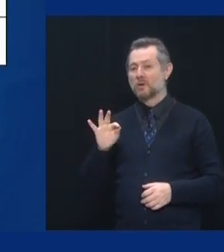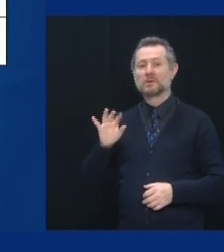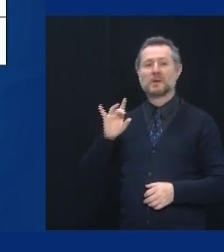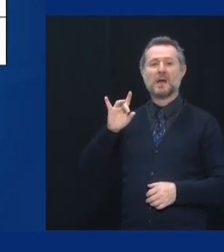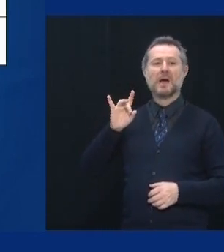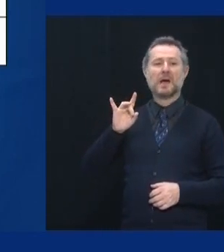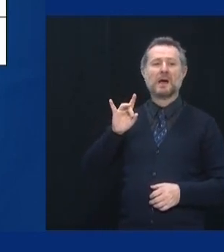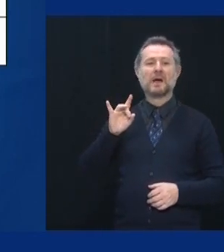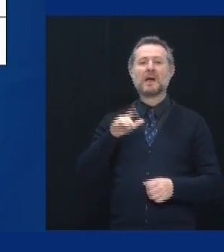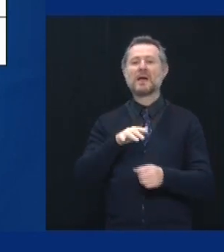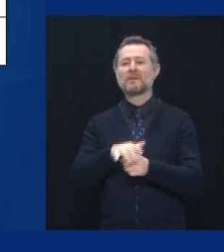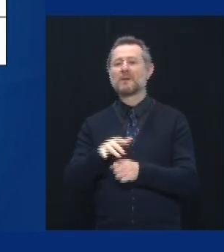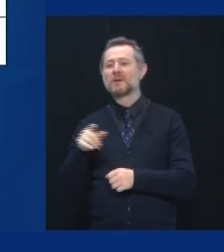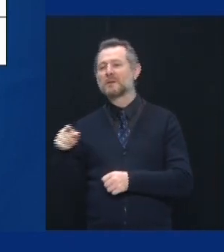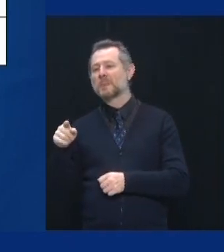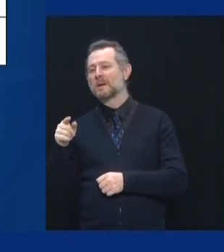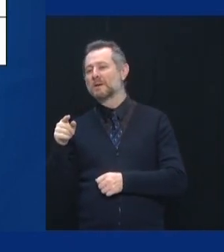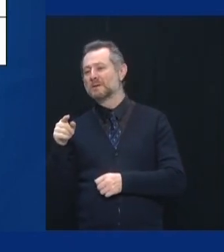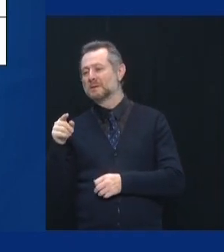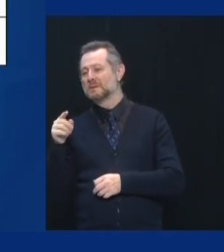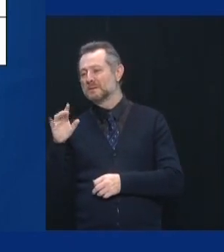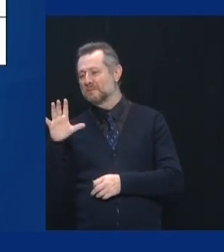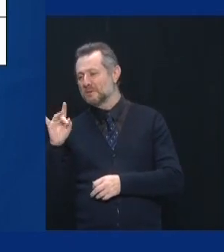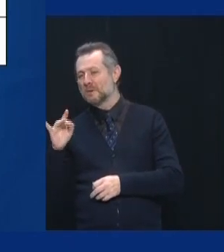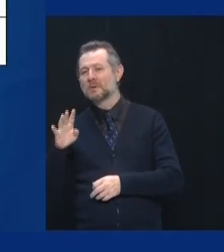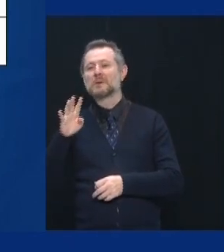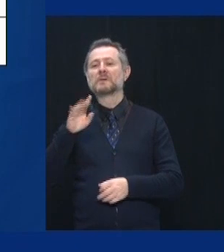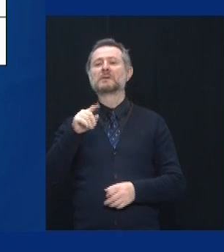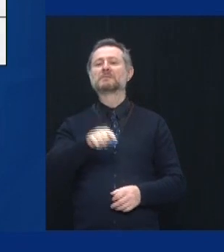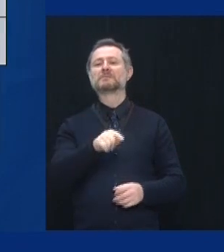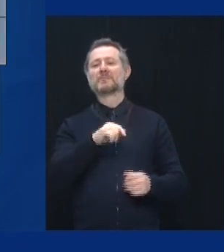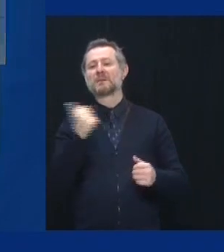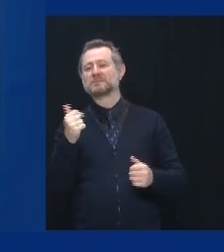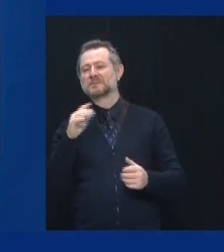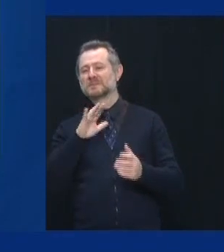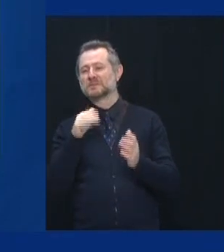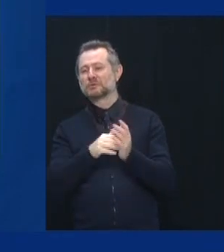38 AT LINCOLN MEDICAL. AND YOU SEE THE SAME VARIANCE BY REGION ACROSS THE STATE.